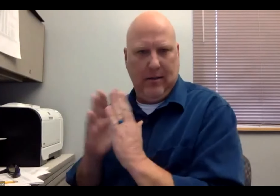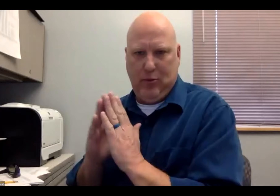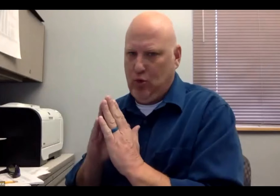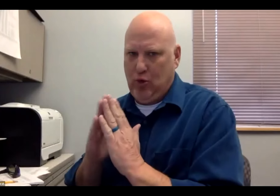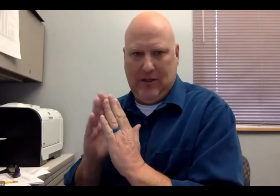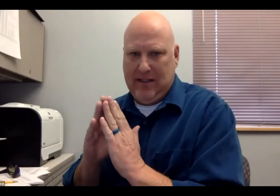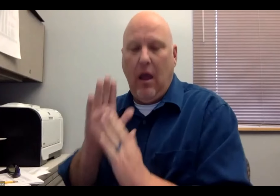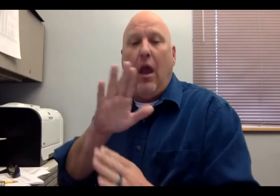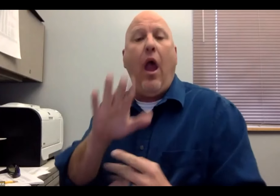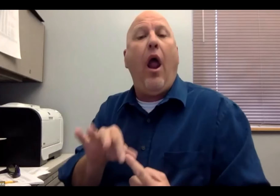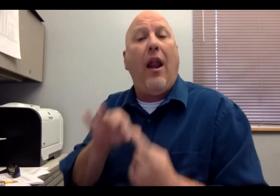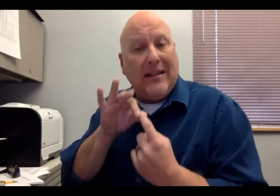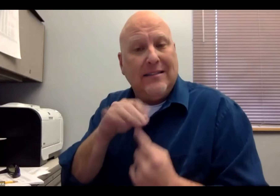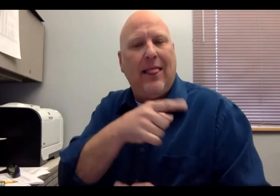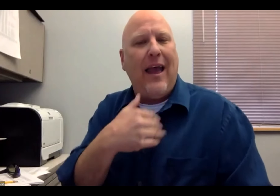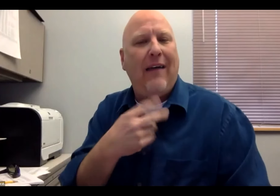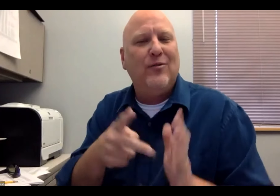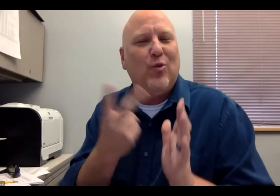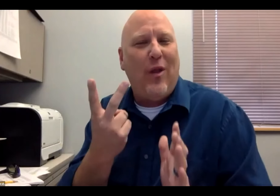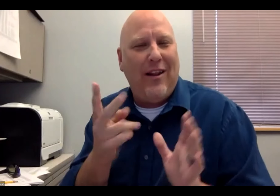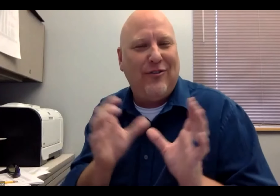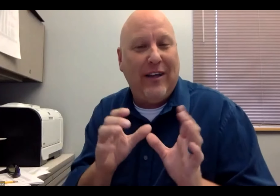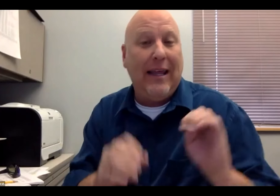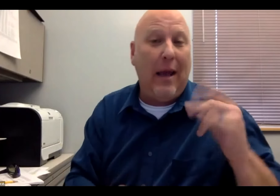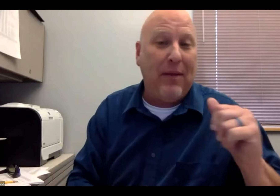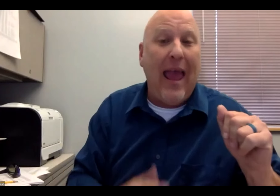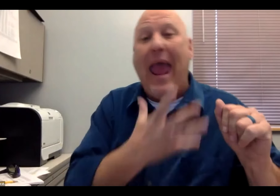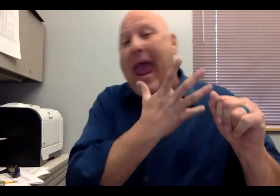in the education that does not allow them to interpret in the community unless they